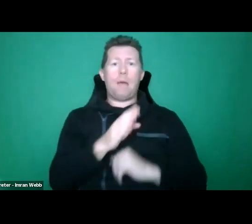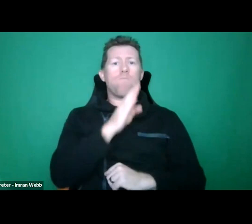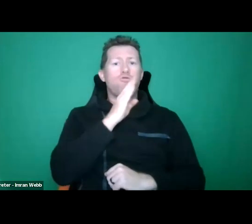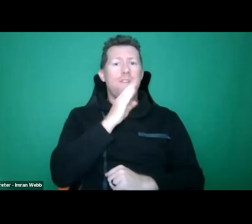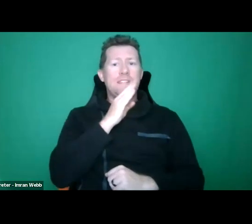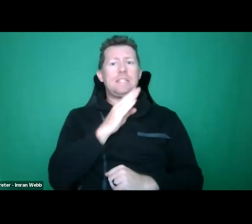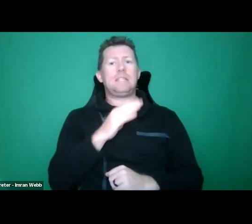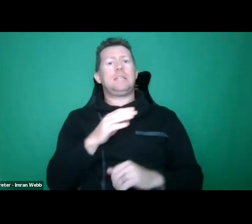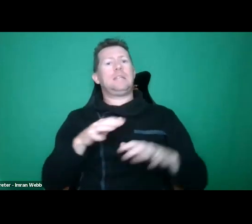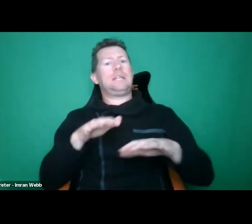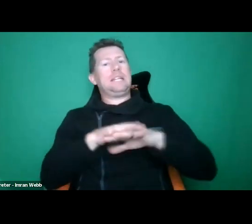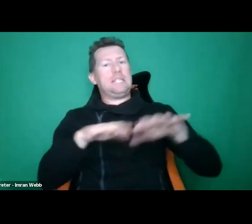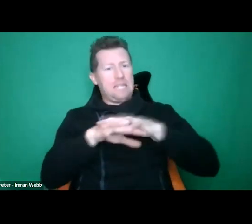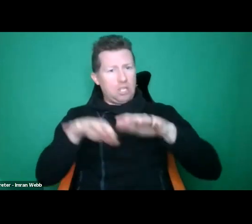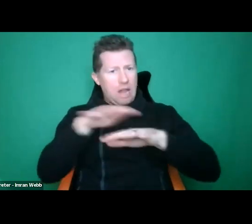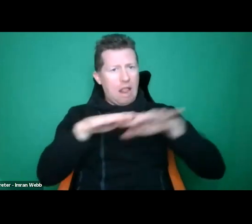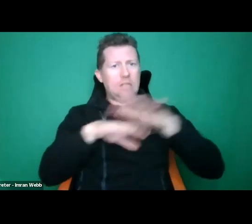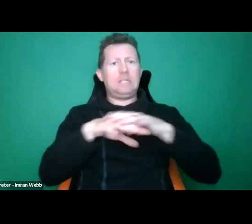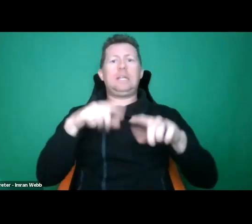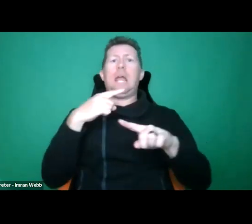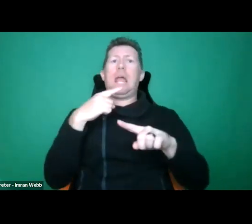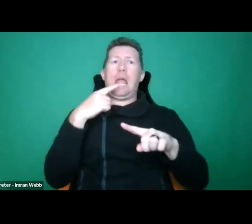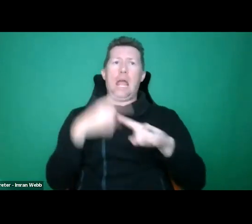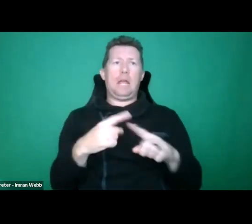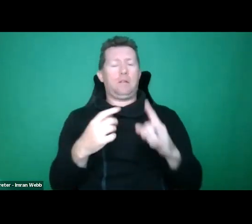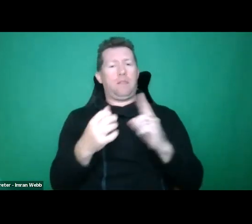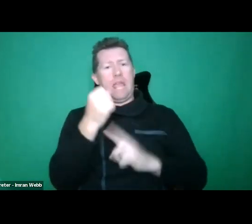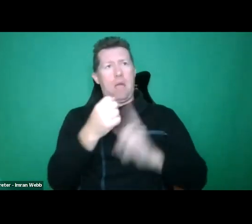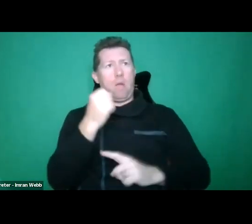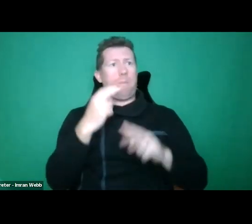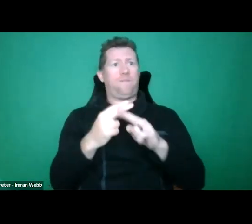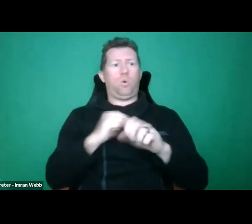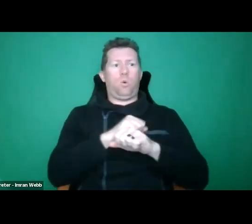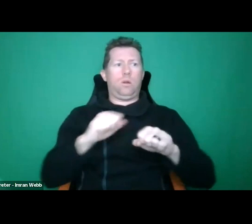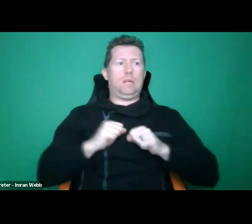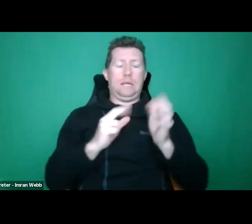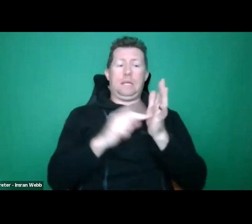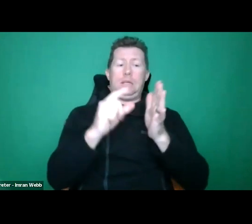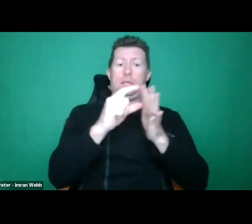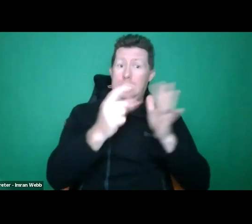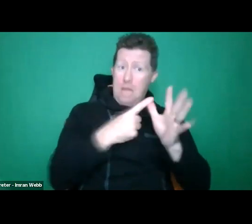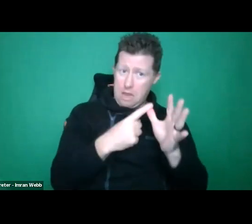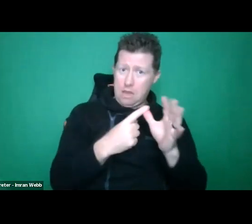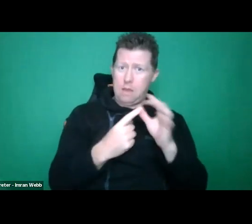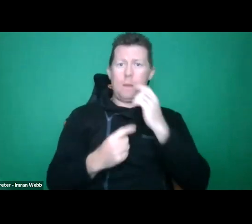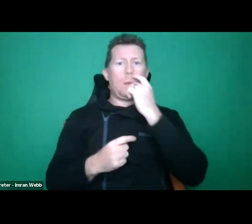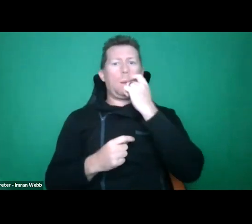intersectionality and some of the outcomes or outputs of the asset, data asset the data products?